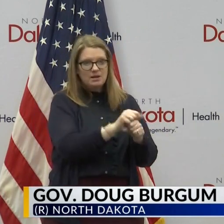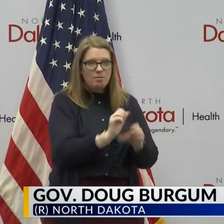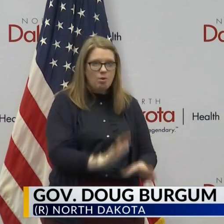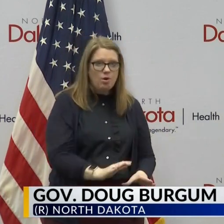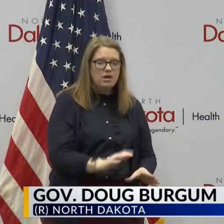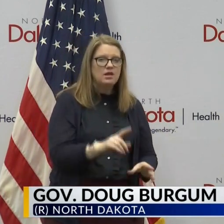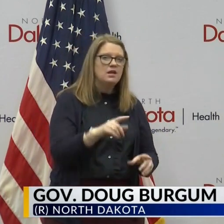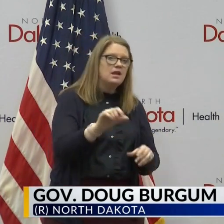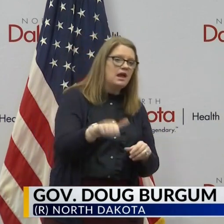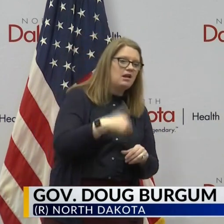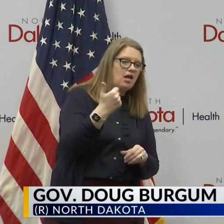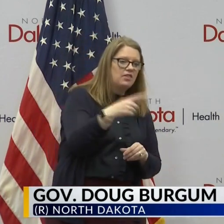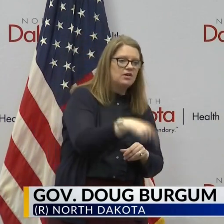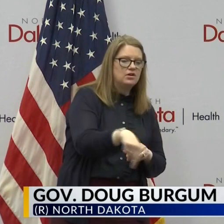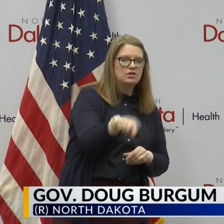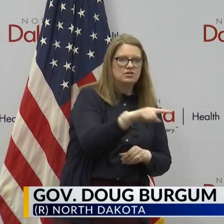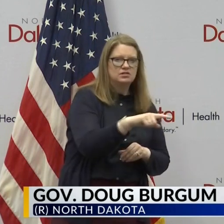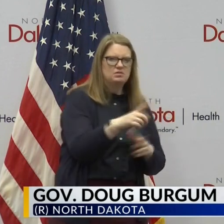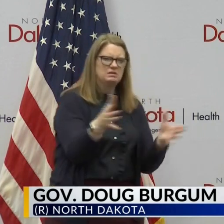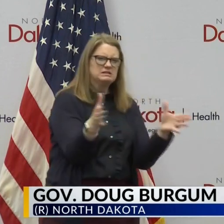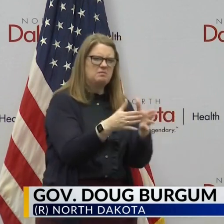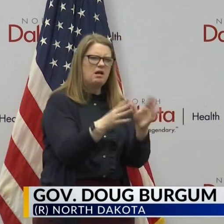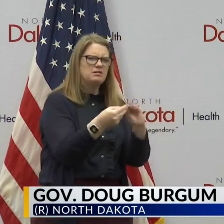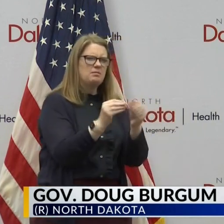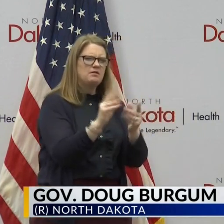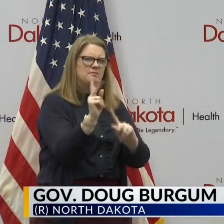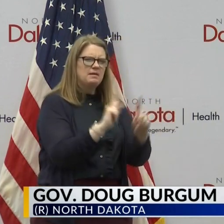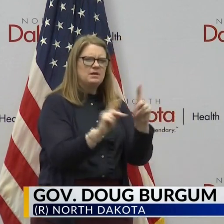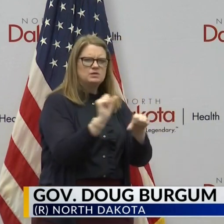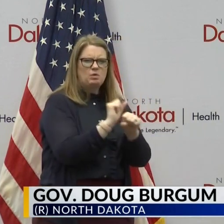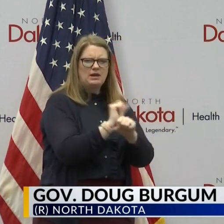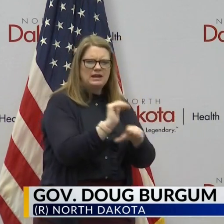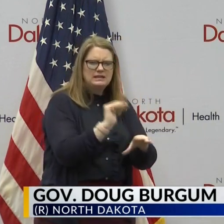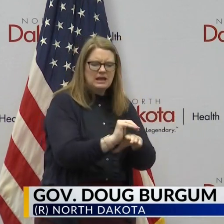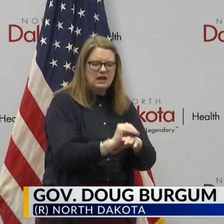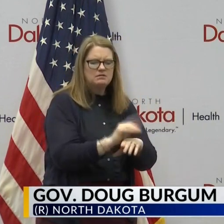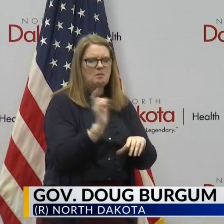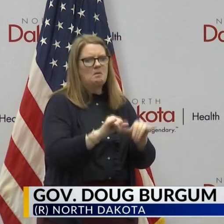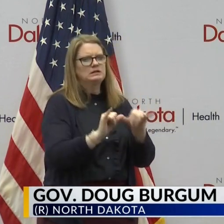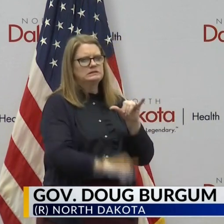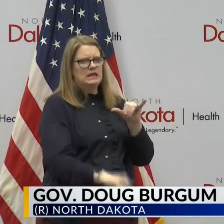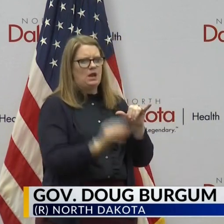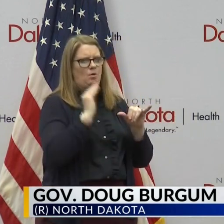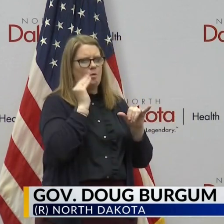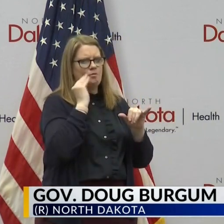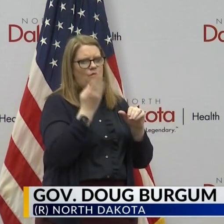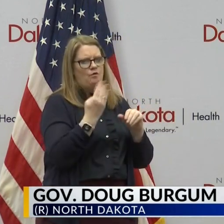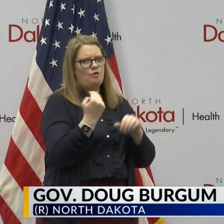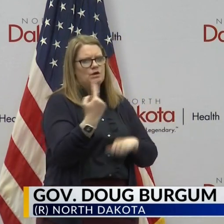PLANT. HE WAS WORKING ON A NIGHT SHIFT. THE MILL DIRECTED THIS EMPLOYEE AND OTHERS WORKING ON THE SAME